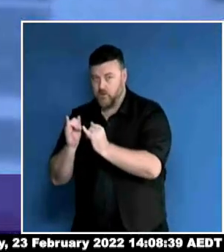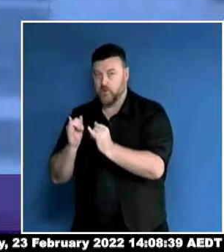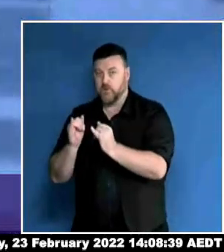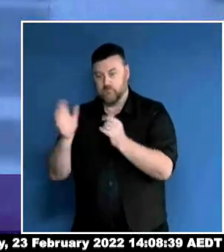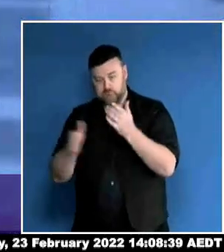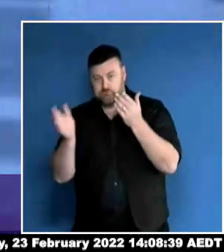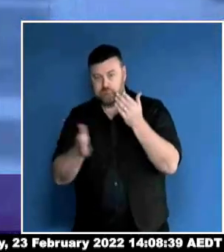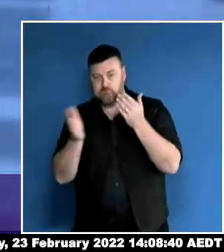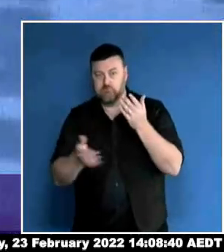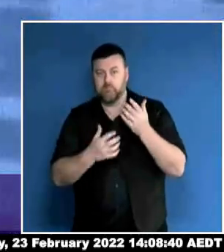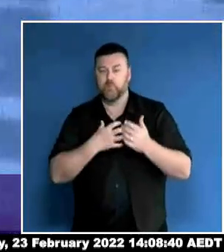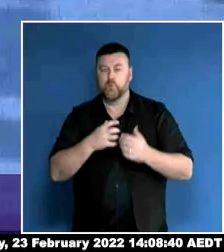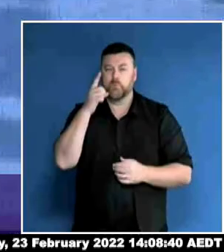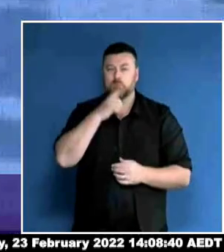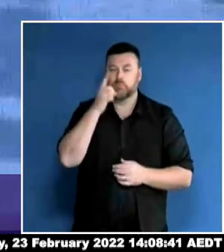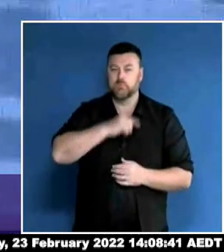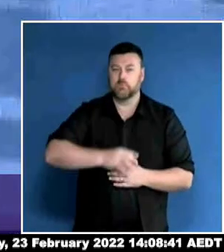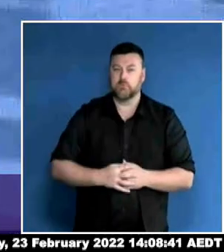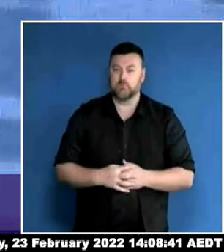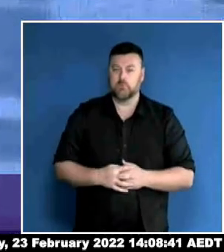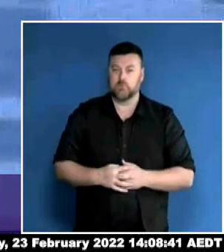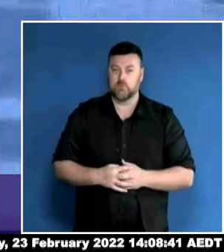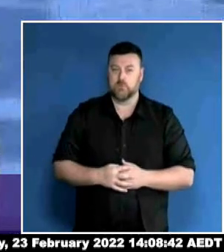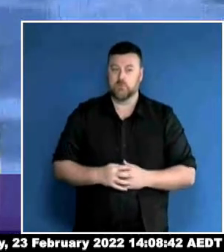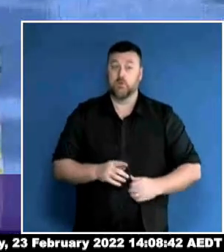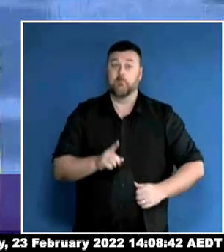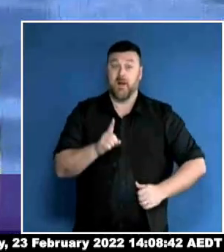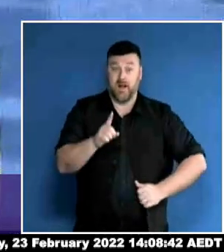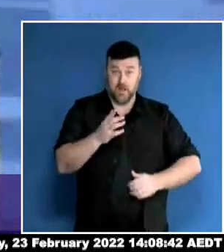But it was the general manager at AimBig who would make the final call.